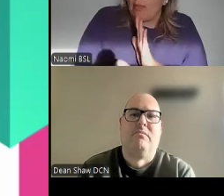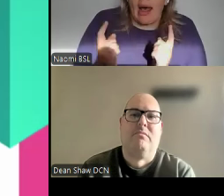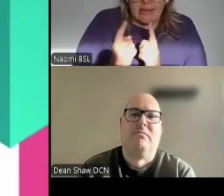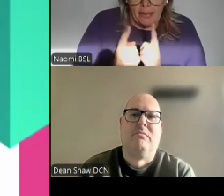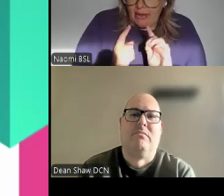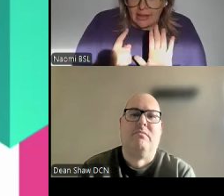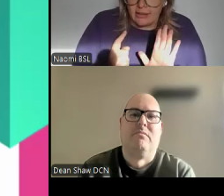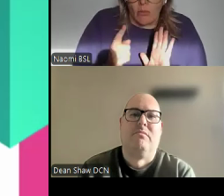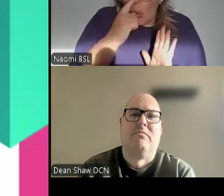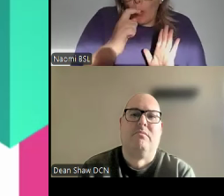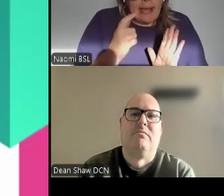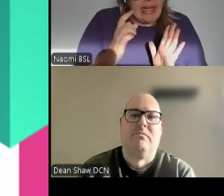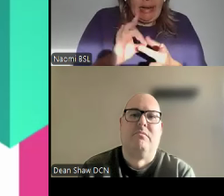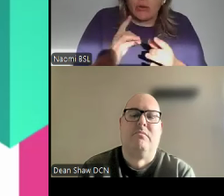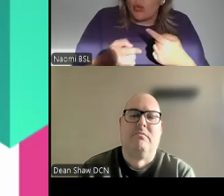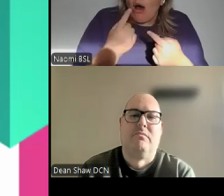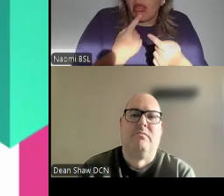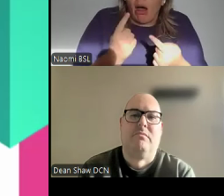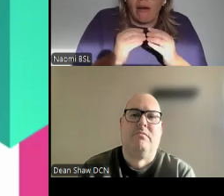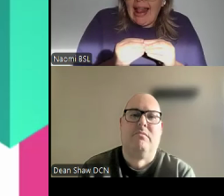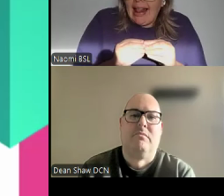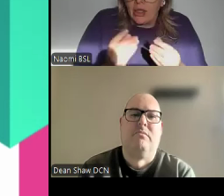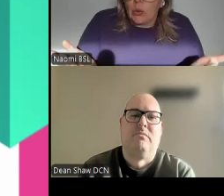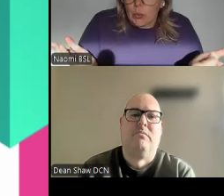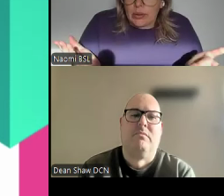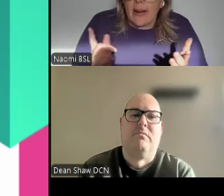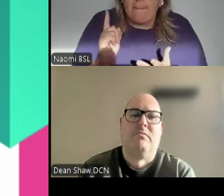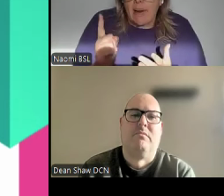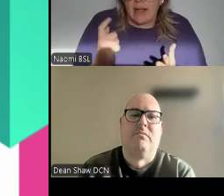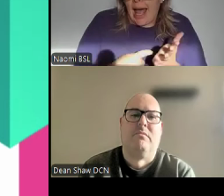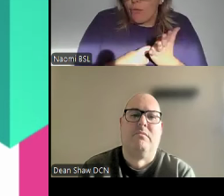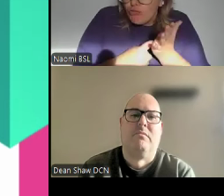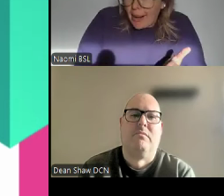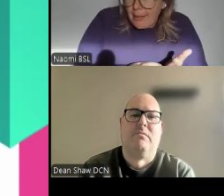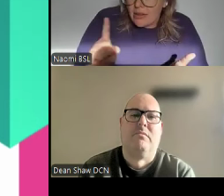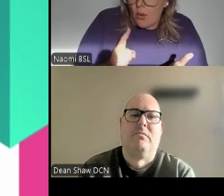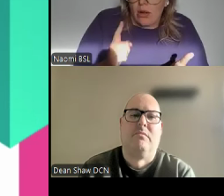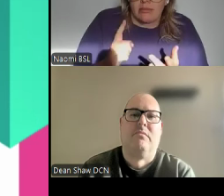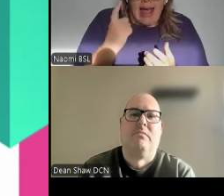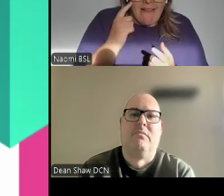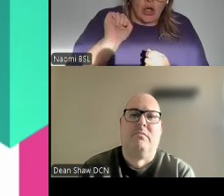It can be other kinds of value, obviously. What I'd suggest is, let's have a look at it individually and see,